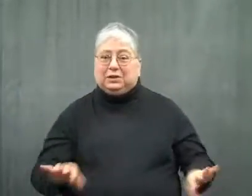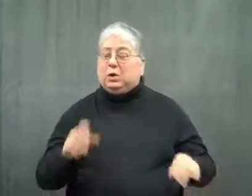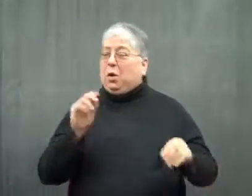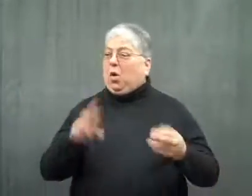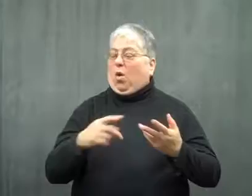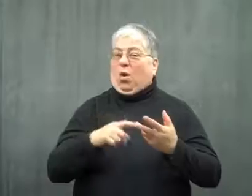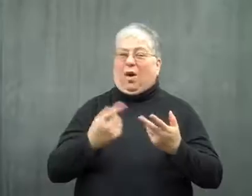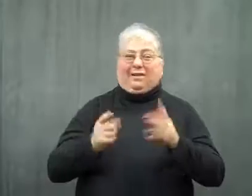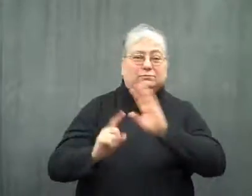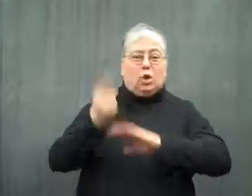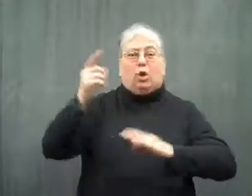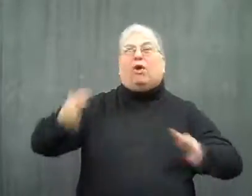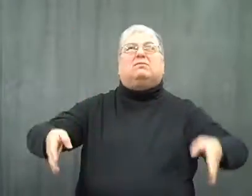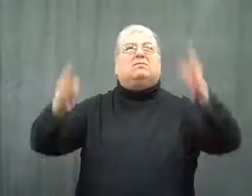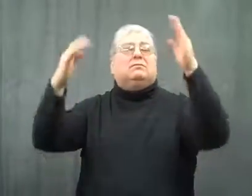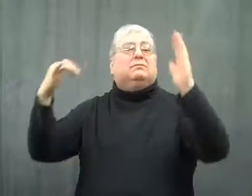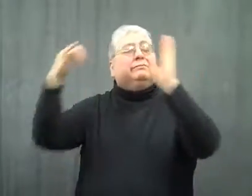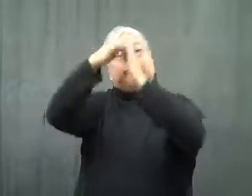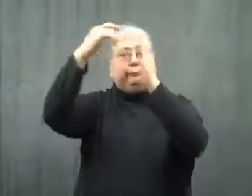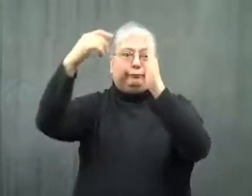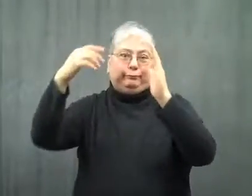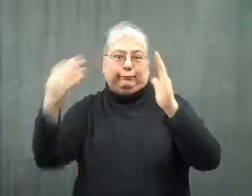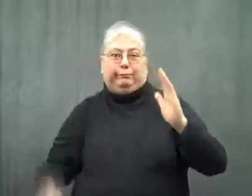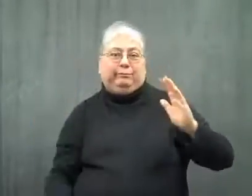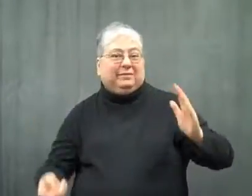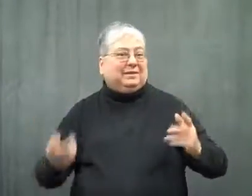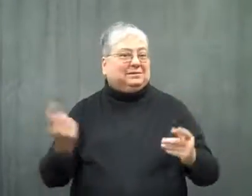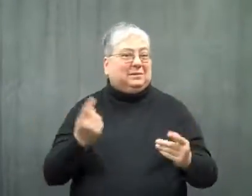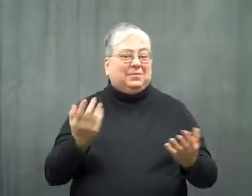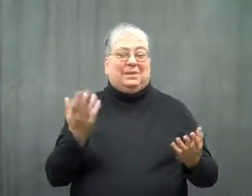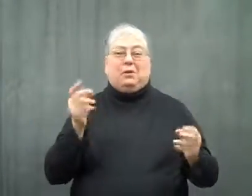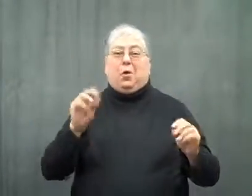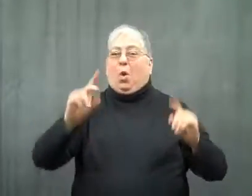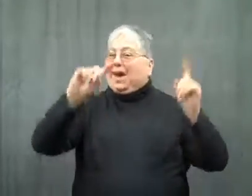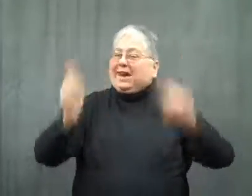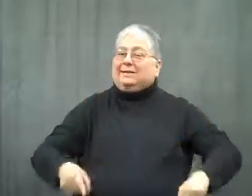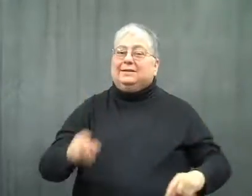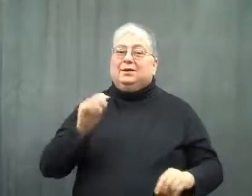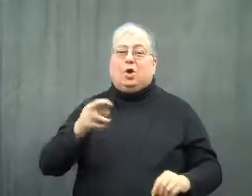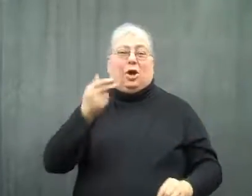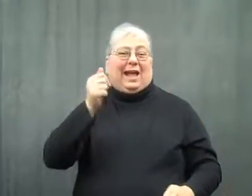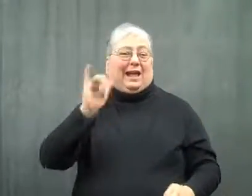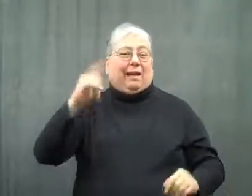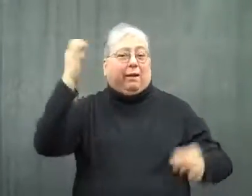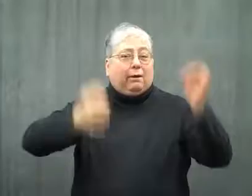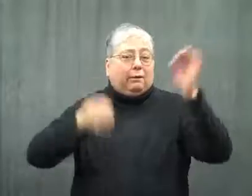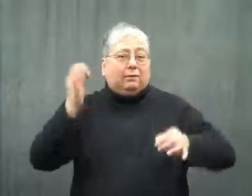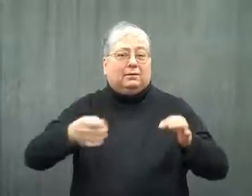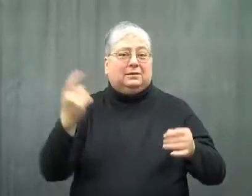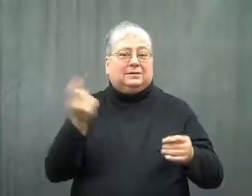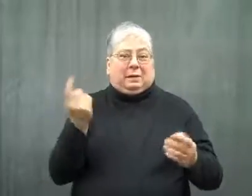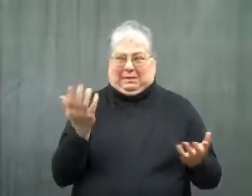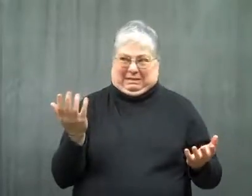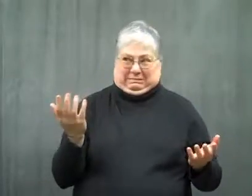Maybe they hit tall buildings or encountered lightning or hail. It's not known.